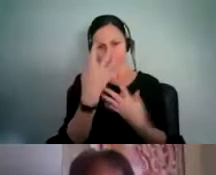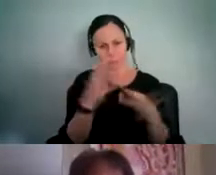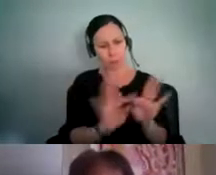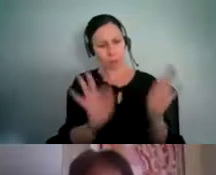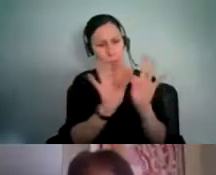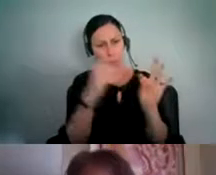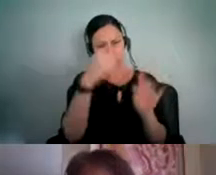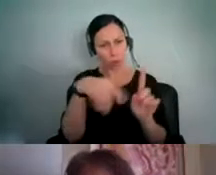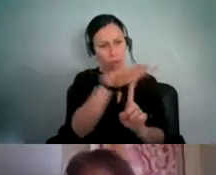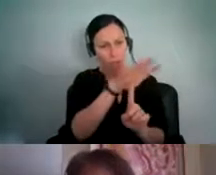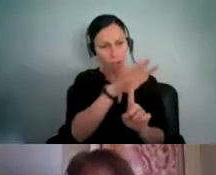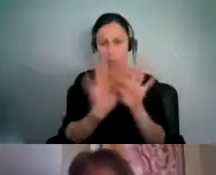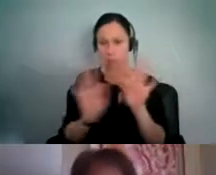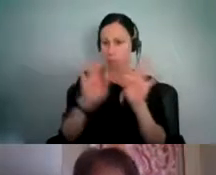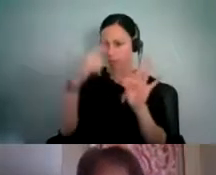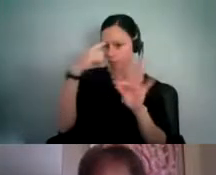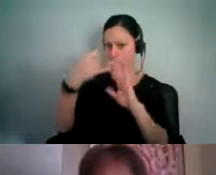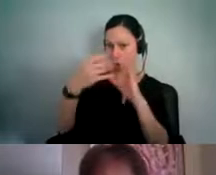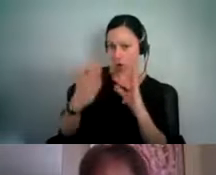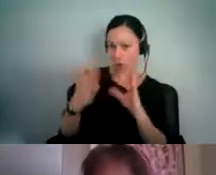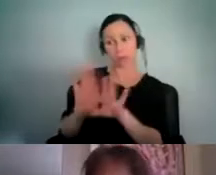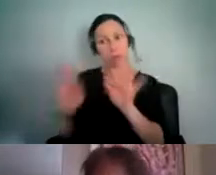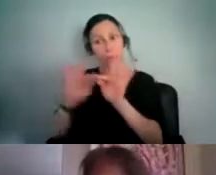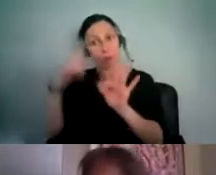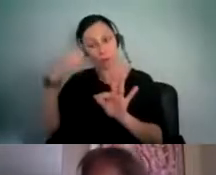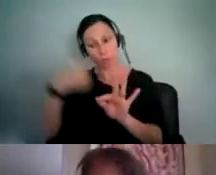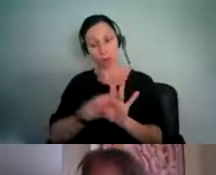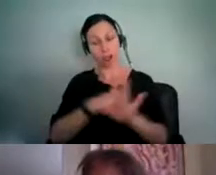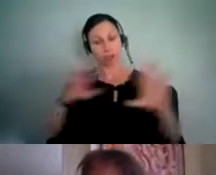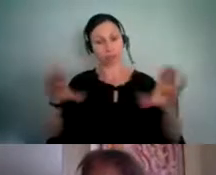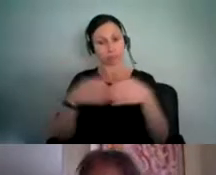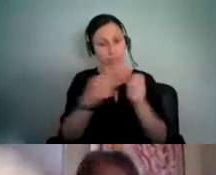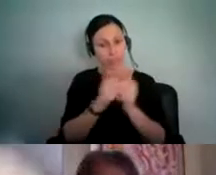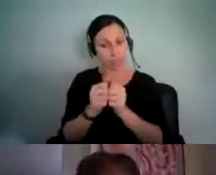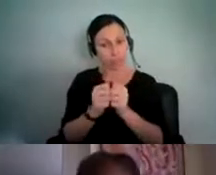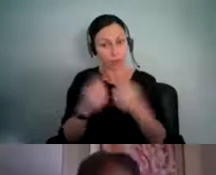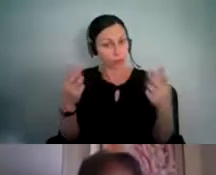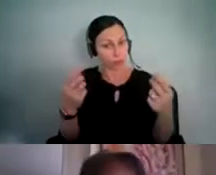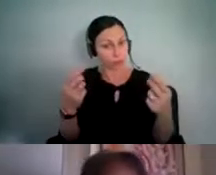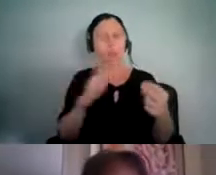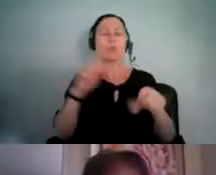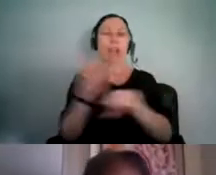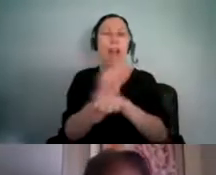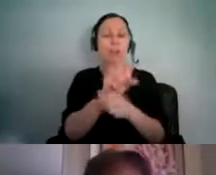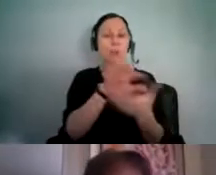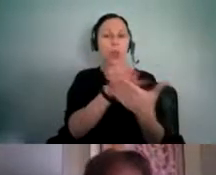and the importance of artists and the importance of us gathering is that we actually learn. So when we go to Mexico to a festival,